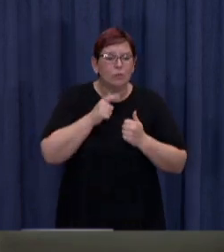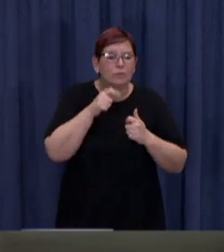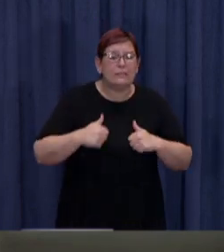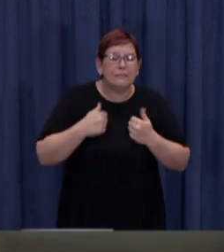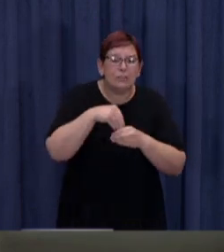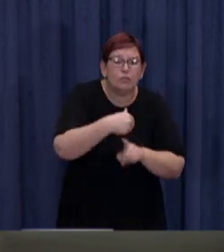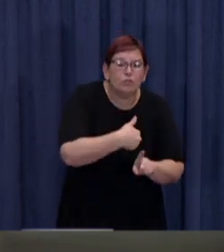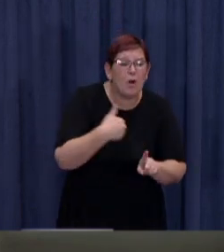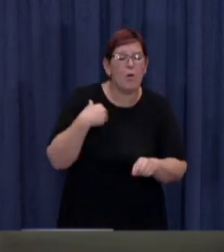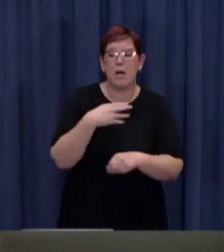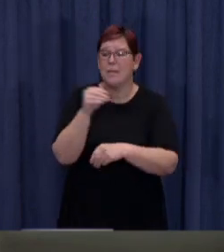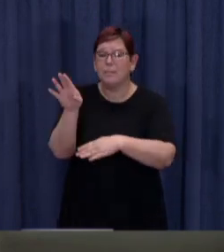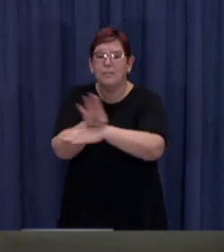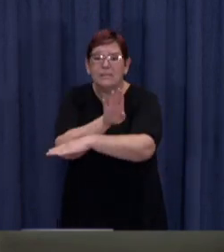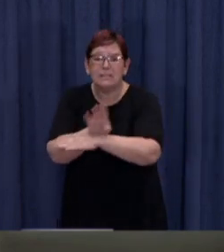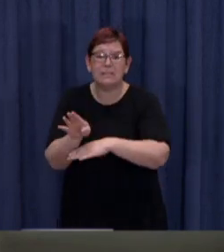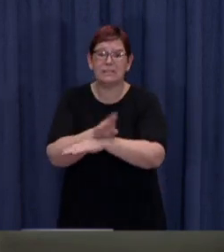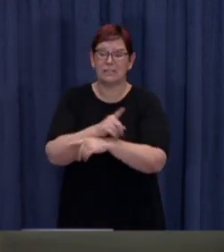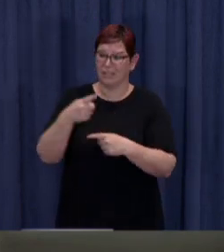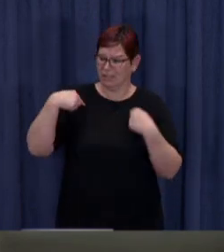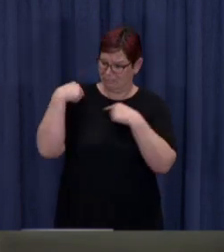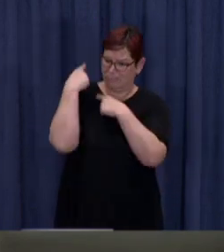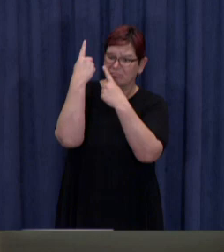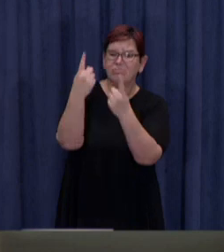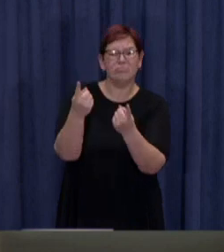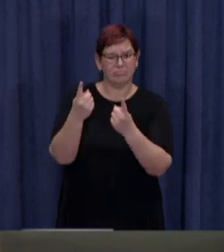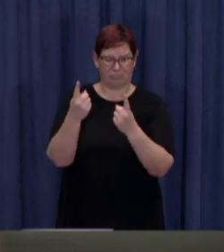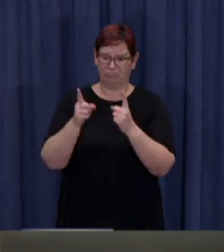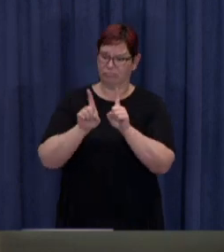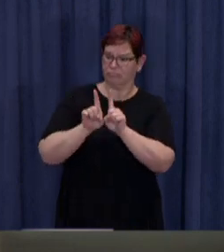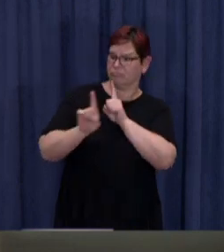from our public health professionals and just from videos and from watching the